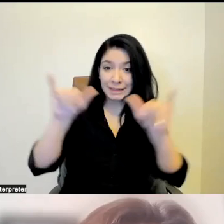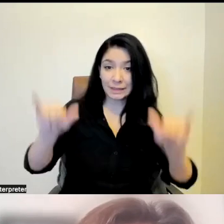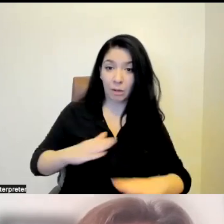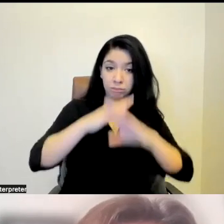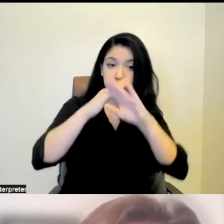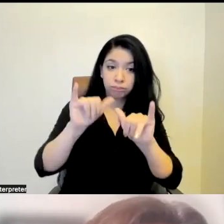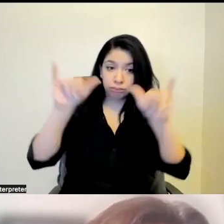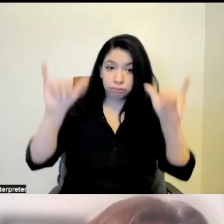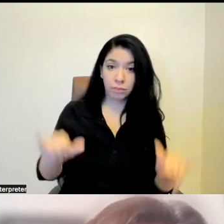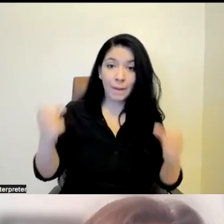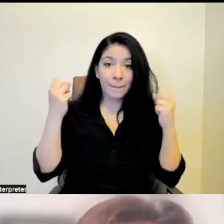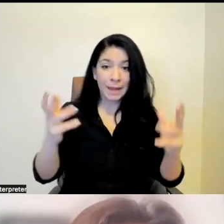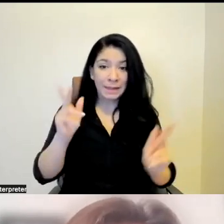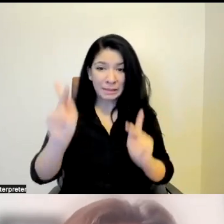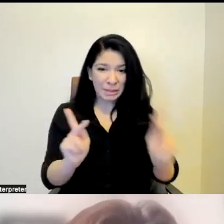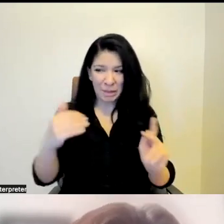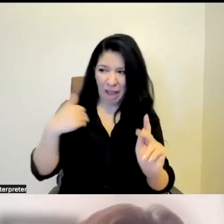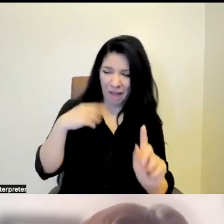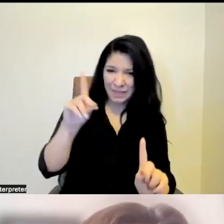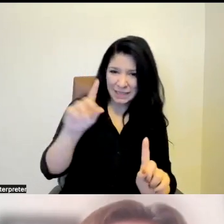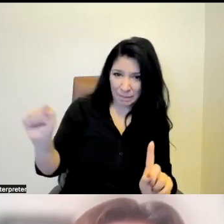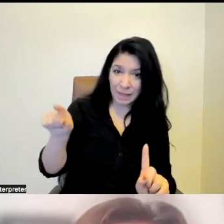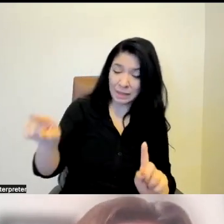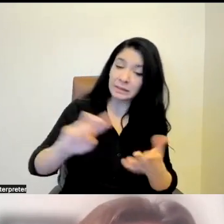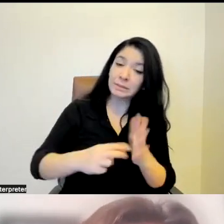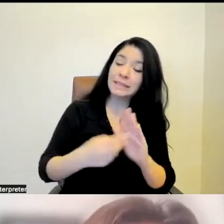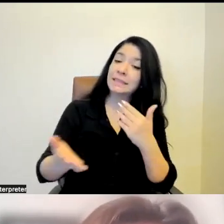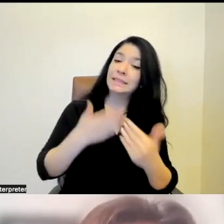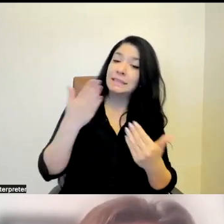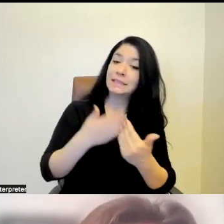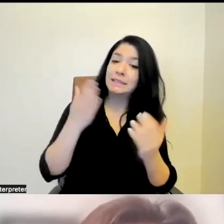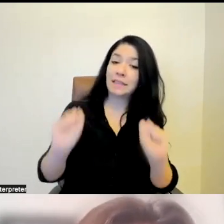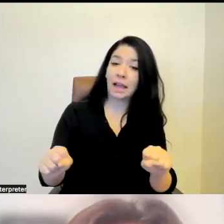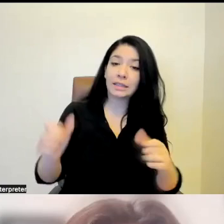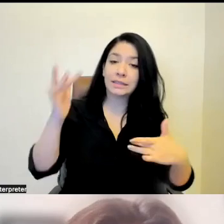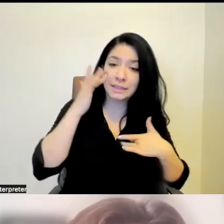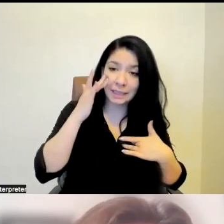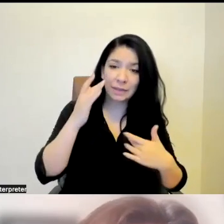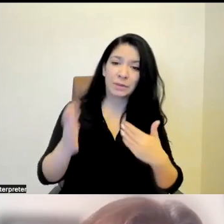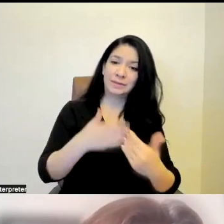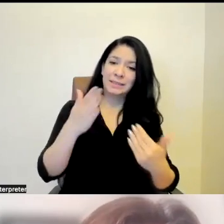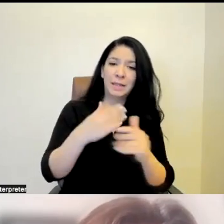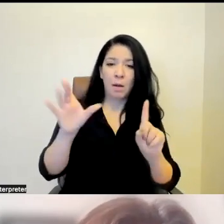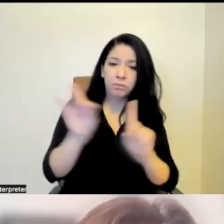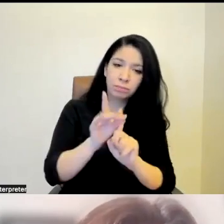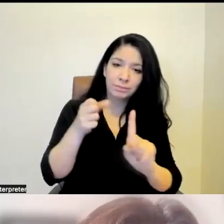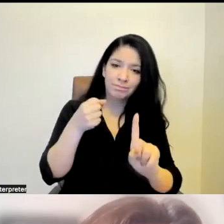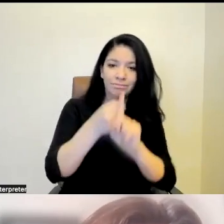who have disabilities that are vulnerable to COVID-19 and other infectious diseases,